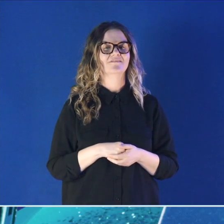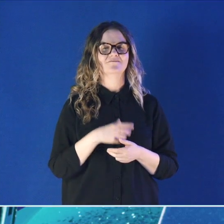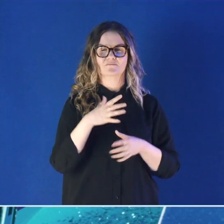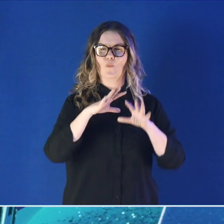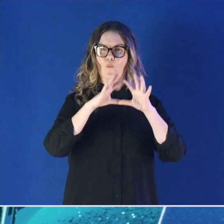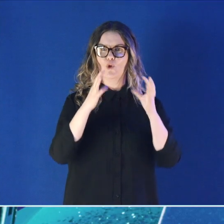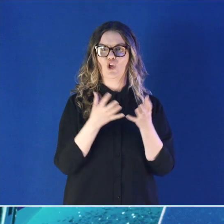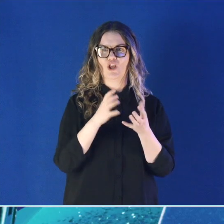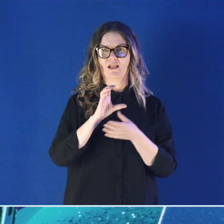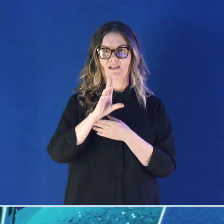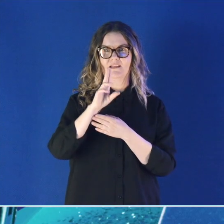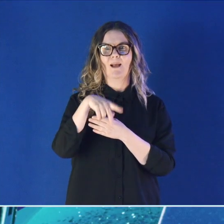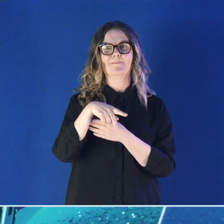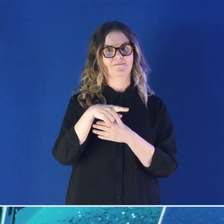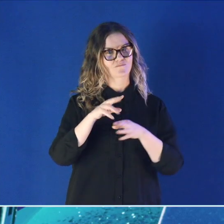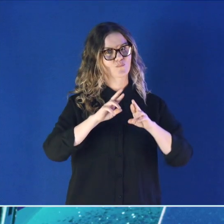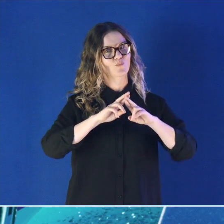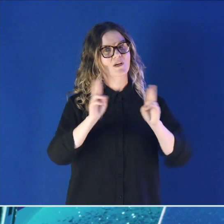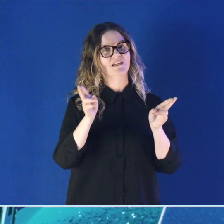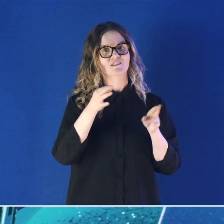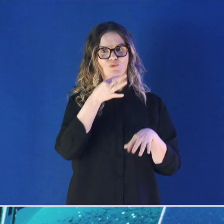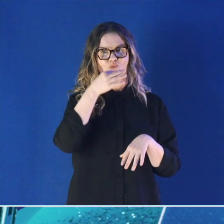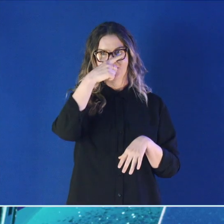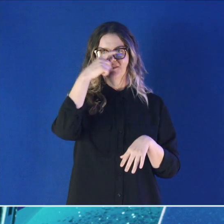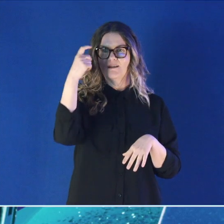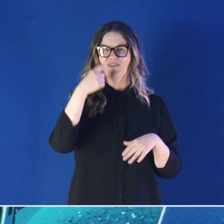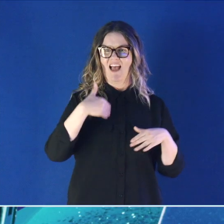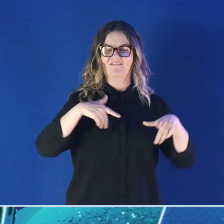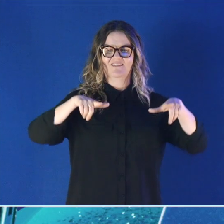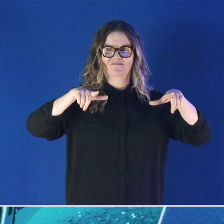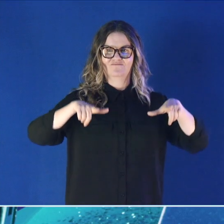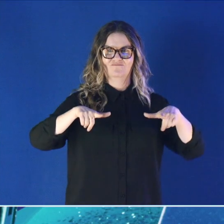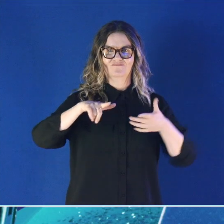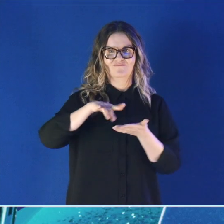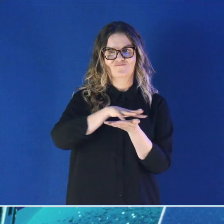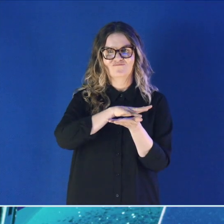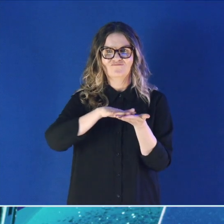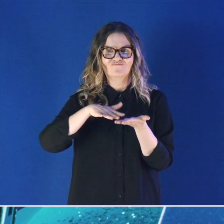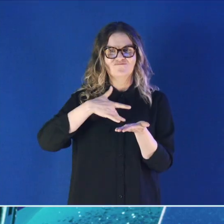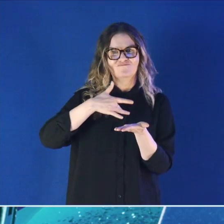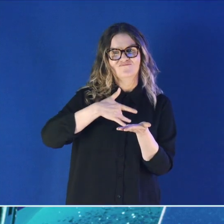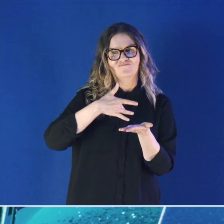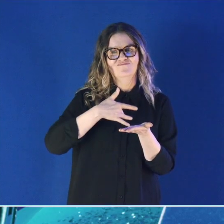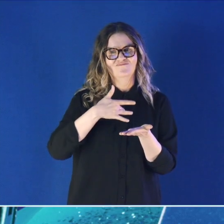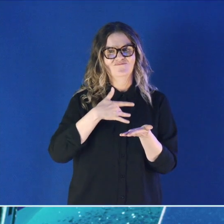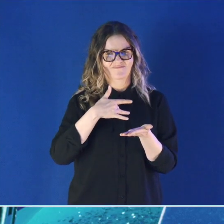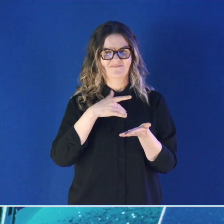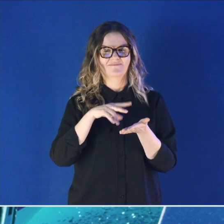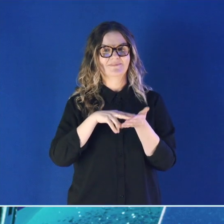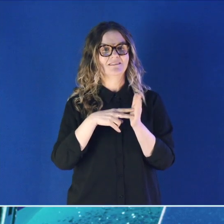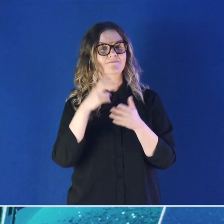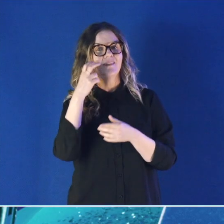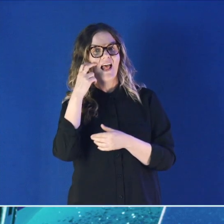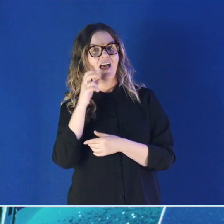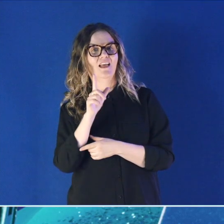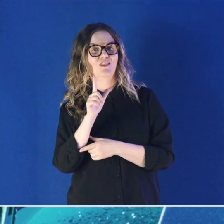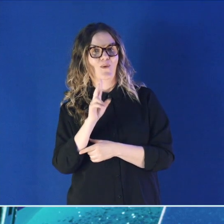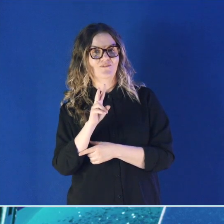like is just a new and immersive way to engage with a game that maybe felt a little bit far away or inaccessible to them.